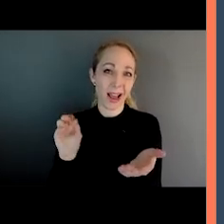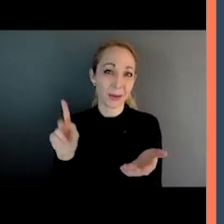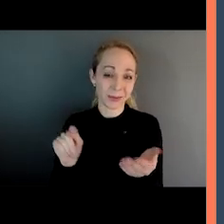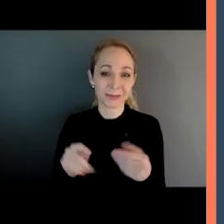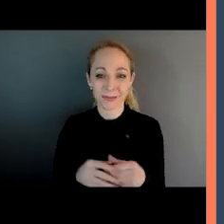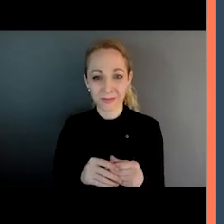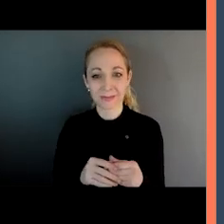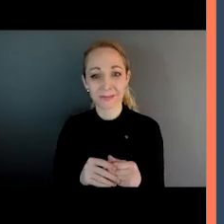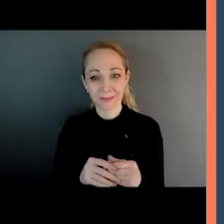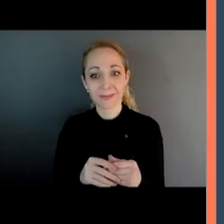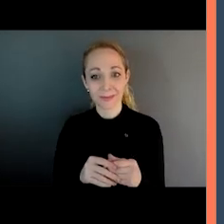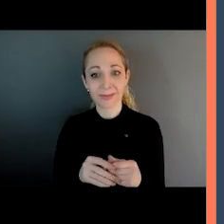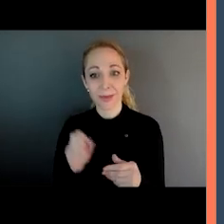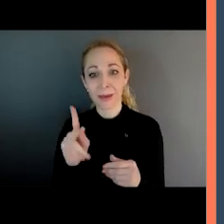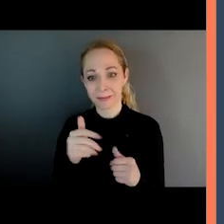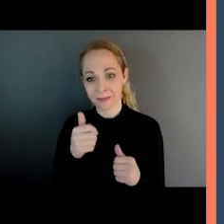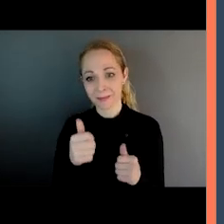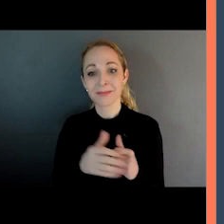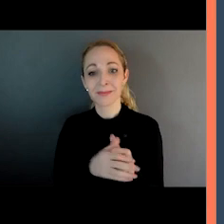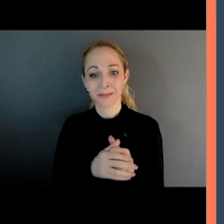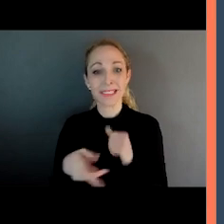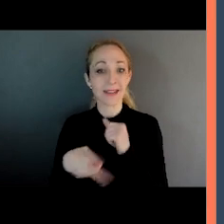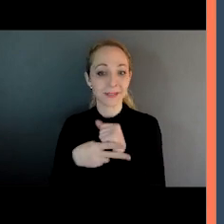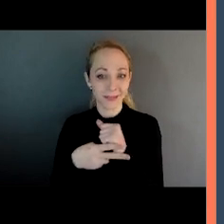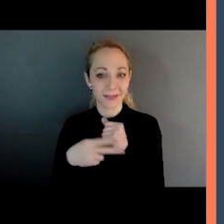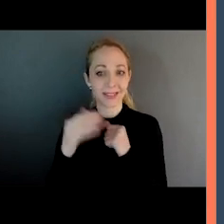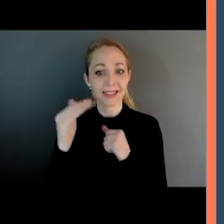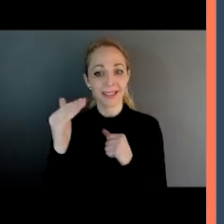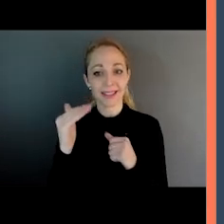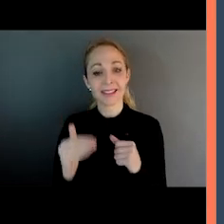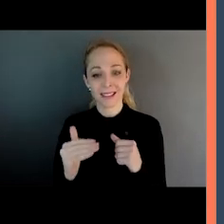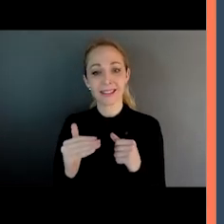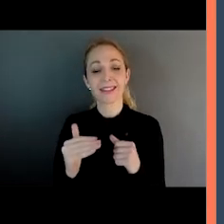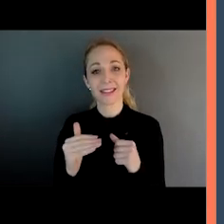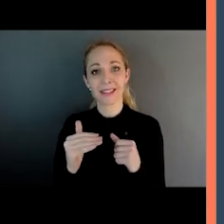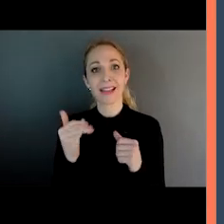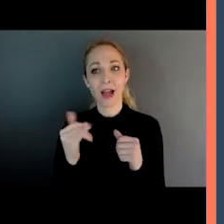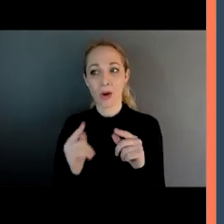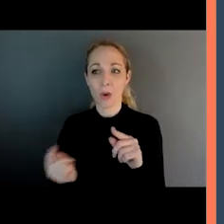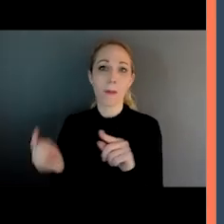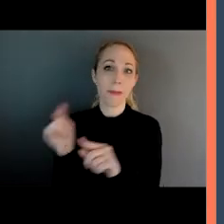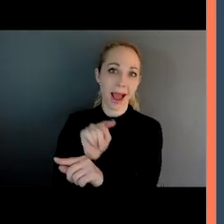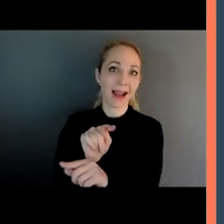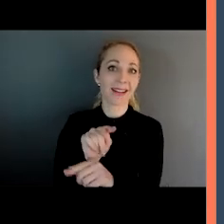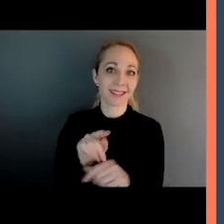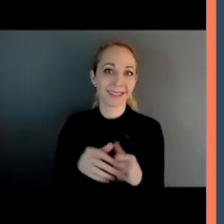SAVE AND I WILL JUST SCROLL THIS BACK AND TAKE A LOOK